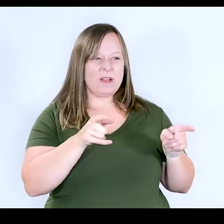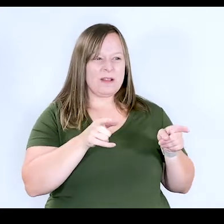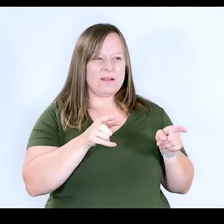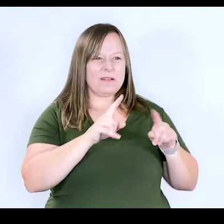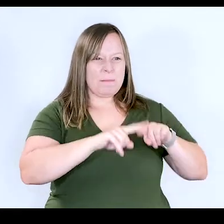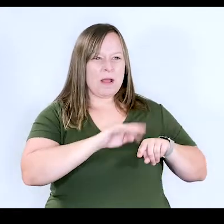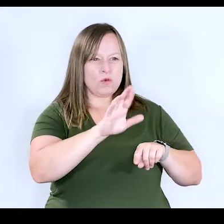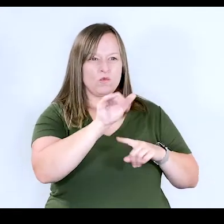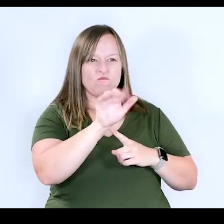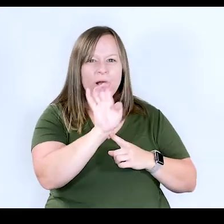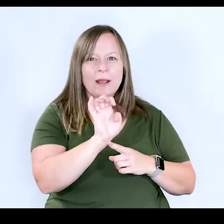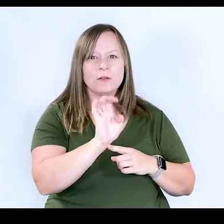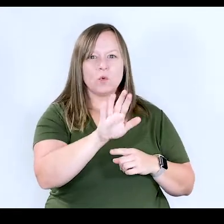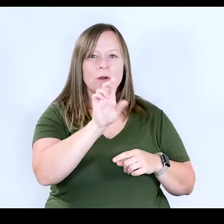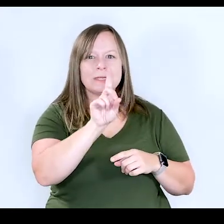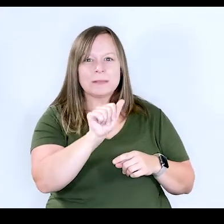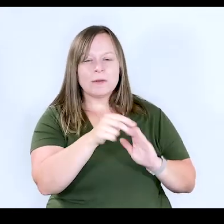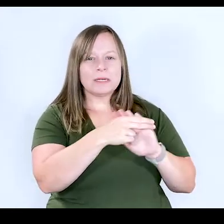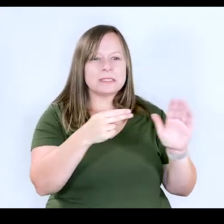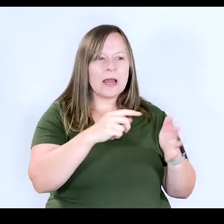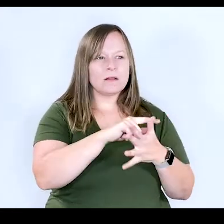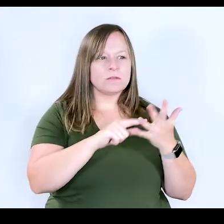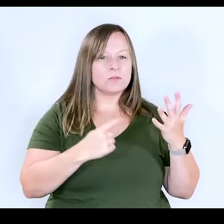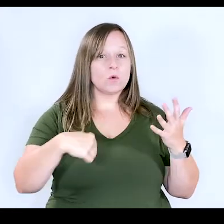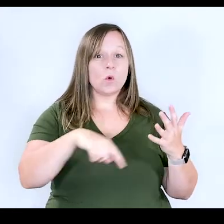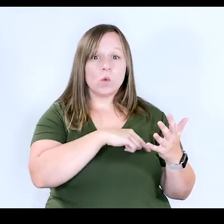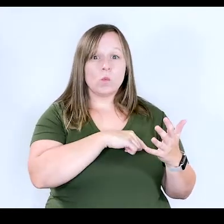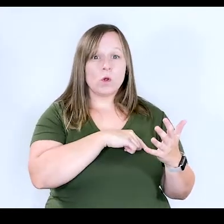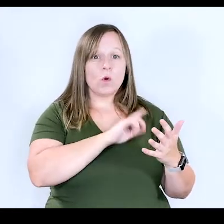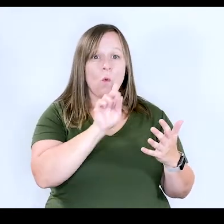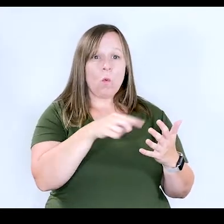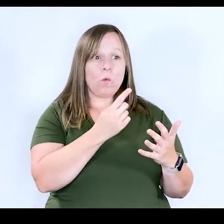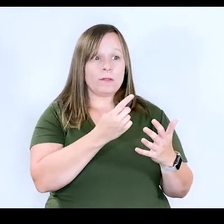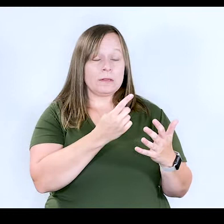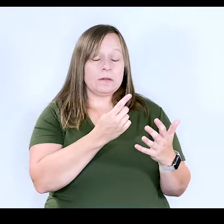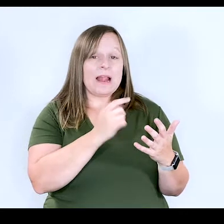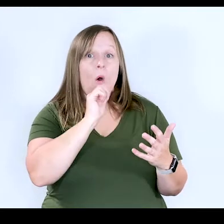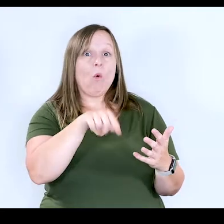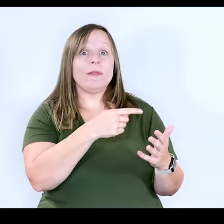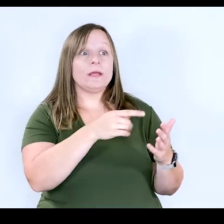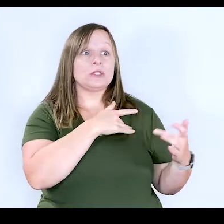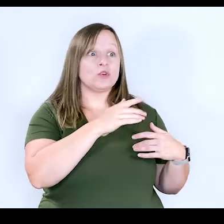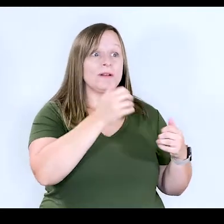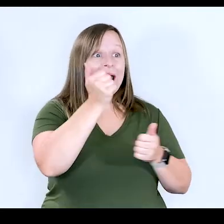based on your race, based on your on your disability status, and so we're not only concerned with getting everybody